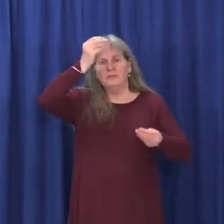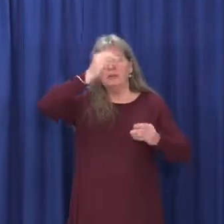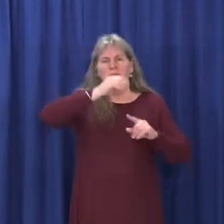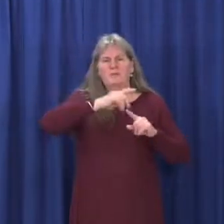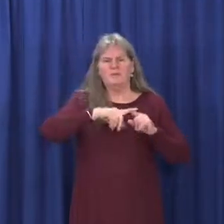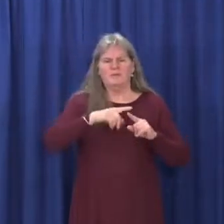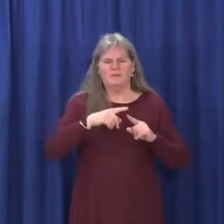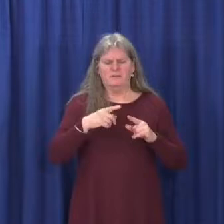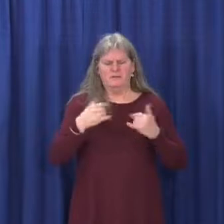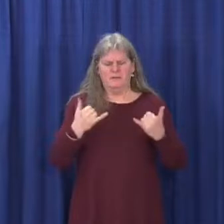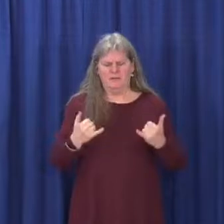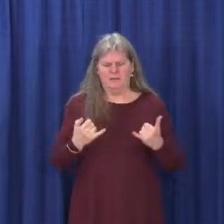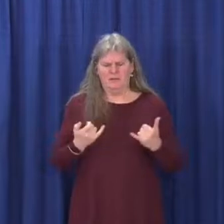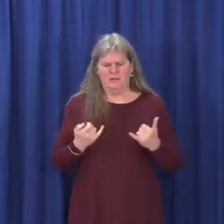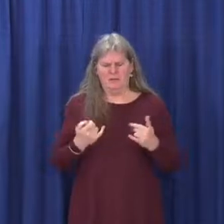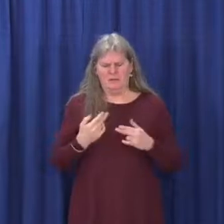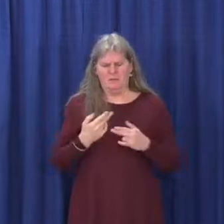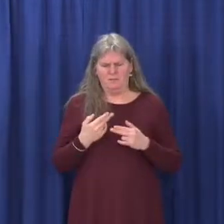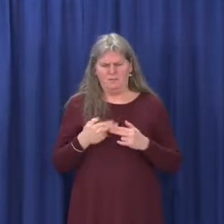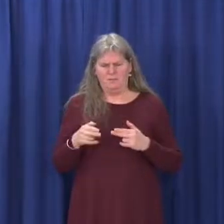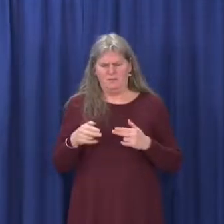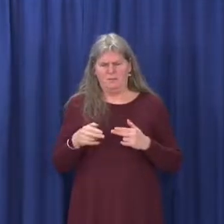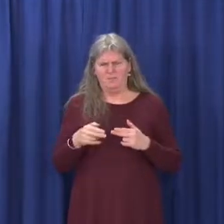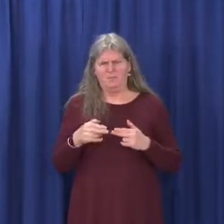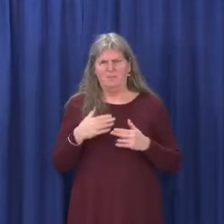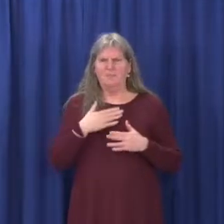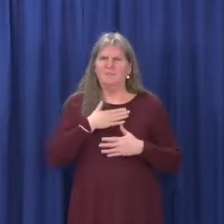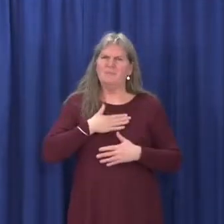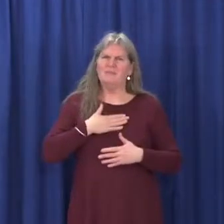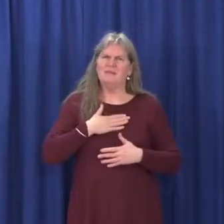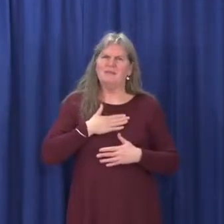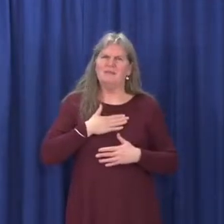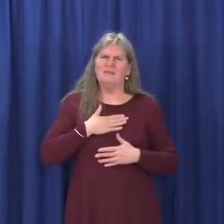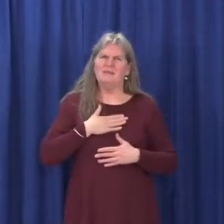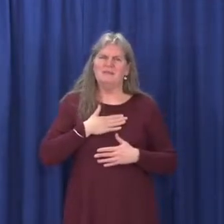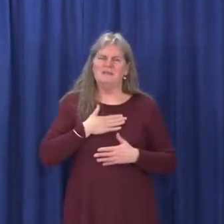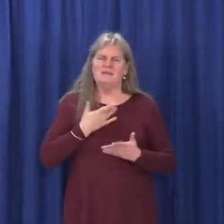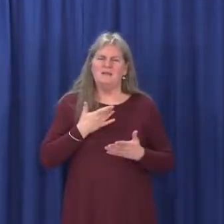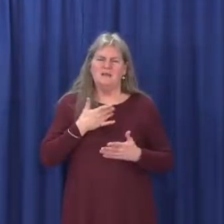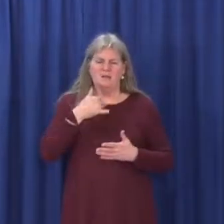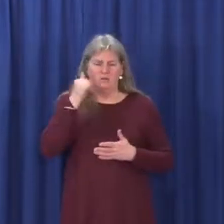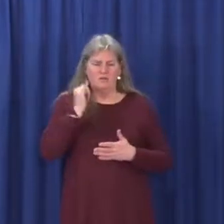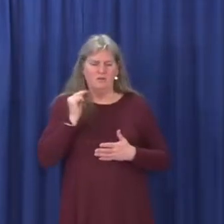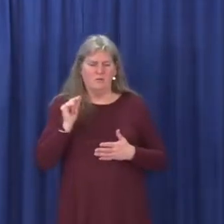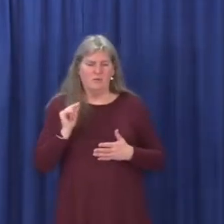I just want to touch on the fact please, I ask folks, I mean, look, we-- in government, you're tasked with making these decisions,